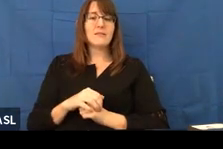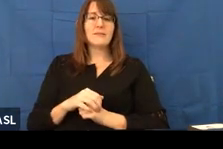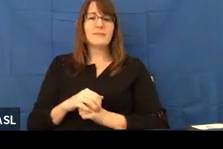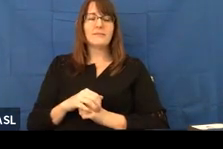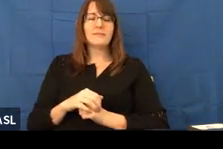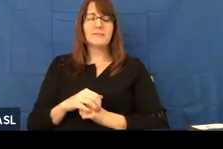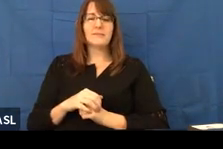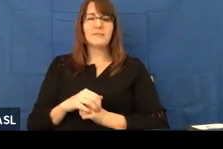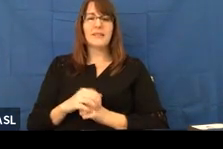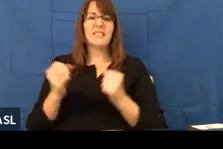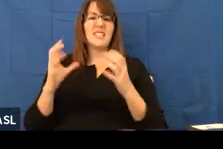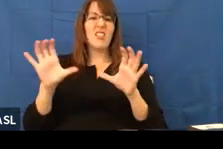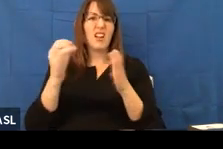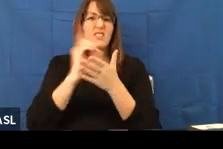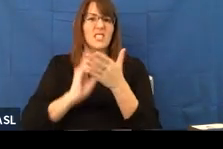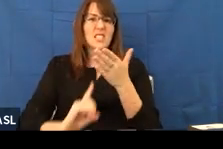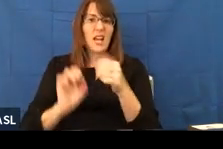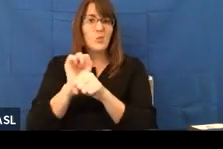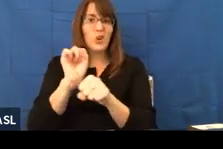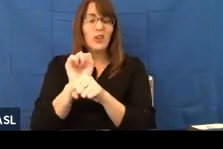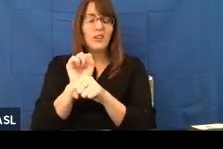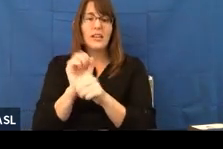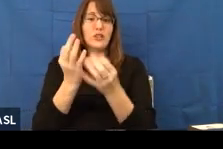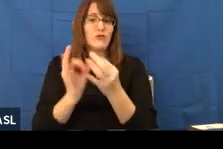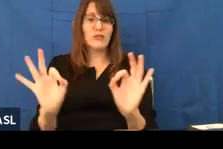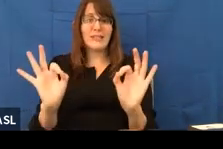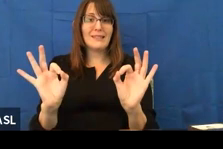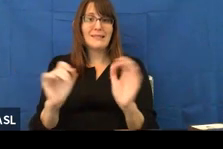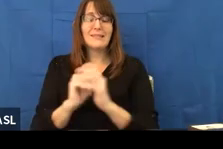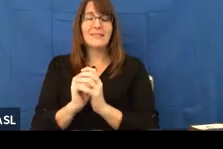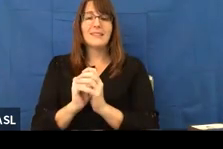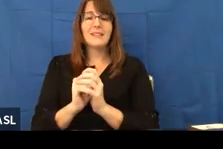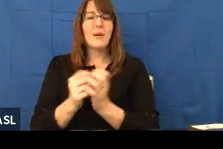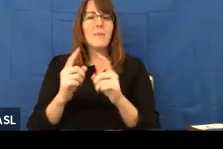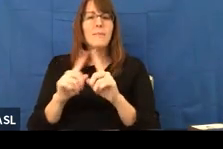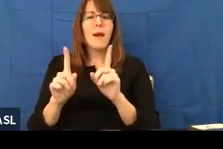Jewyl Alderson Clarke, SDCOE: design work that you can use for free. Most of what we're talking about is no cost today.